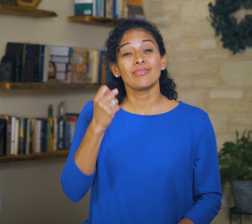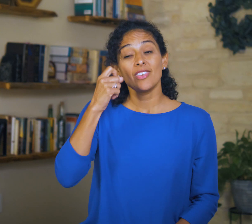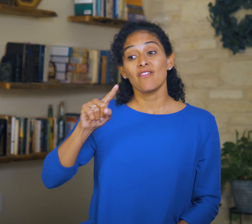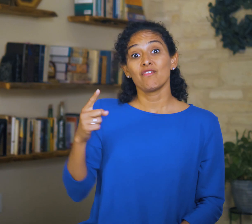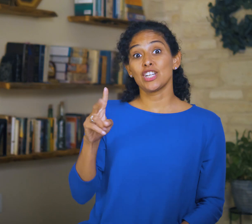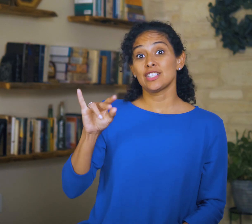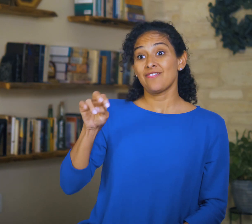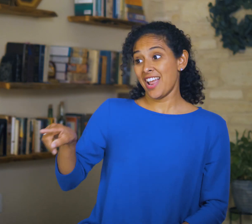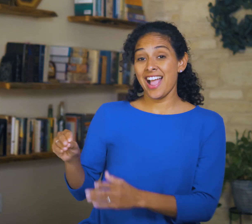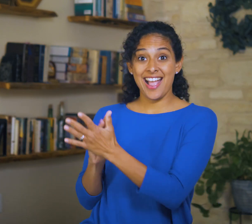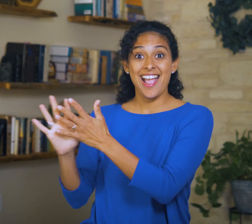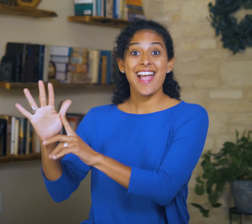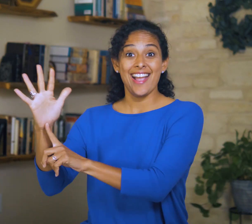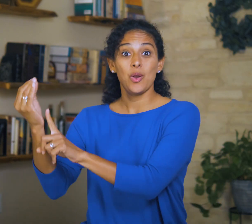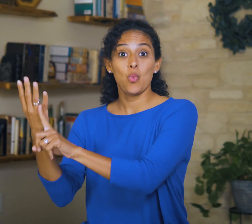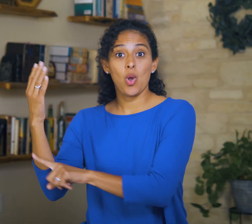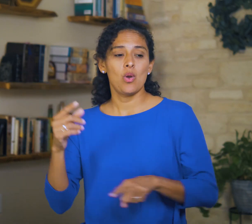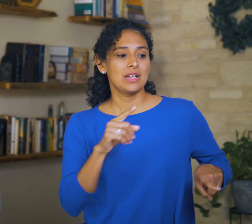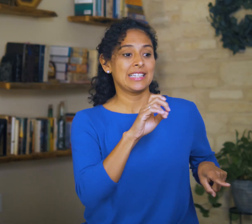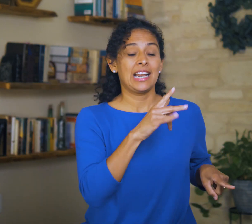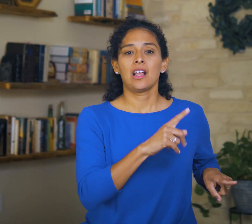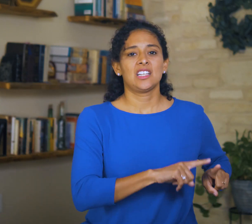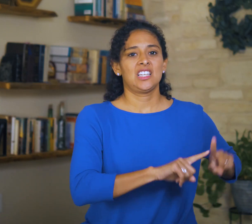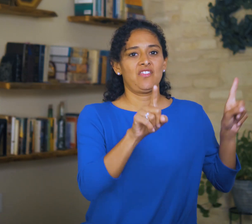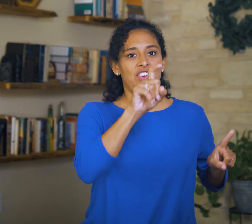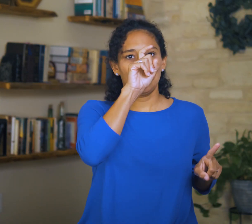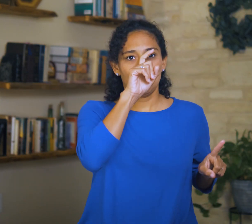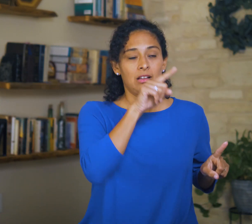But unlike the first vine, Zedekiah reaches out to a different eagle—